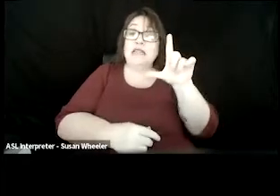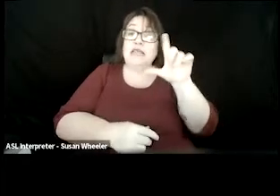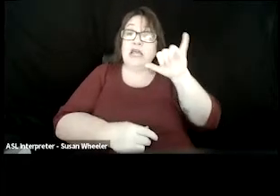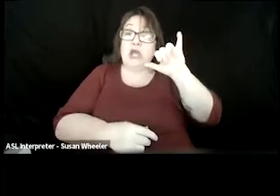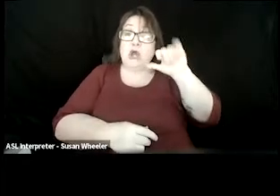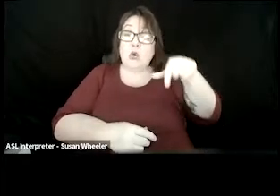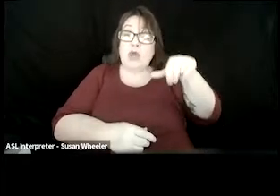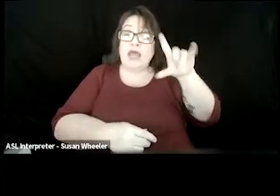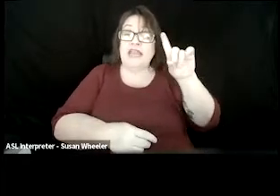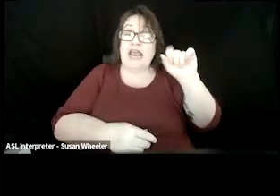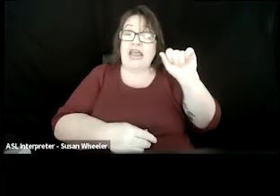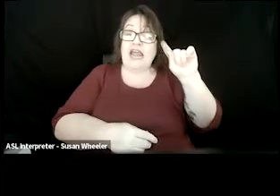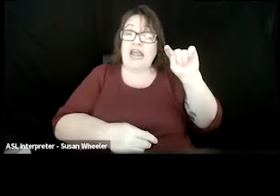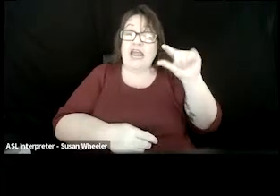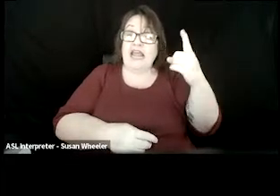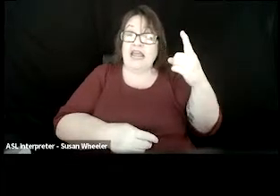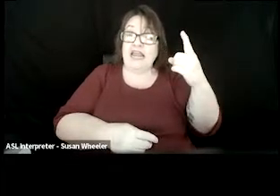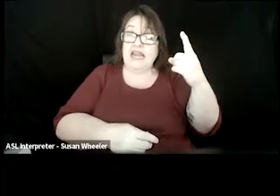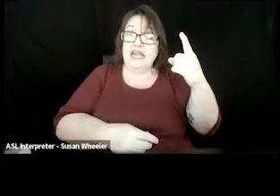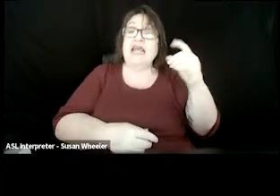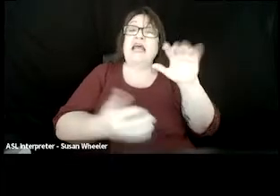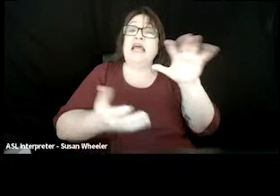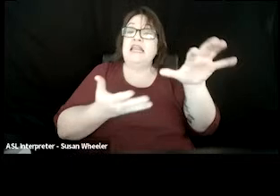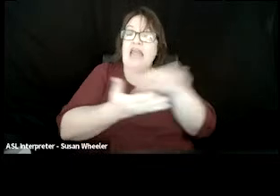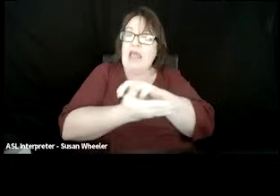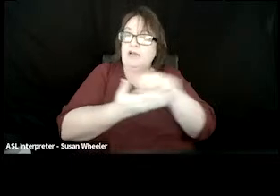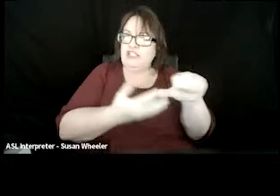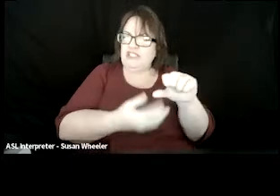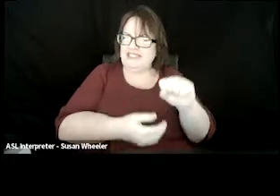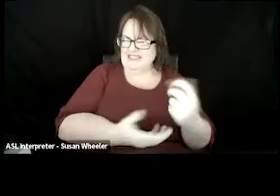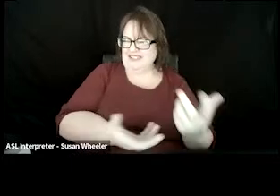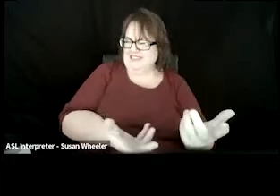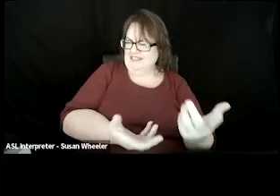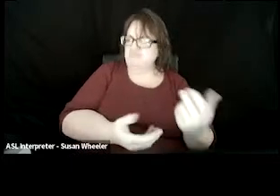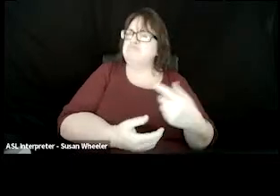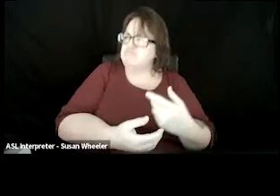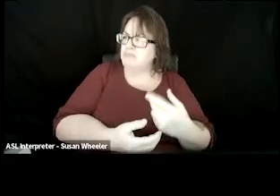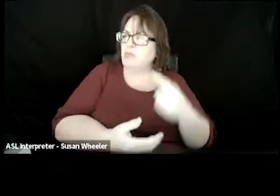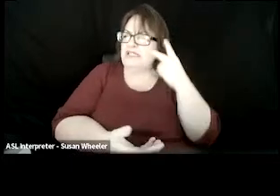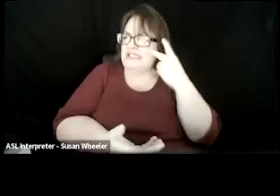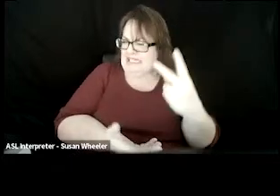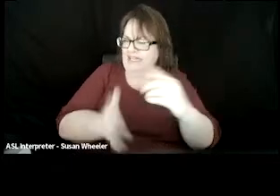that we see in some of our employment agreements that our members have with their employers.